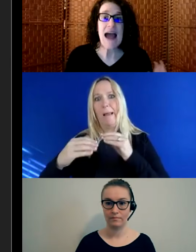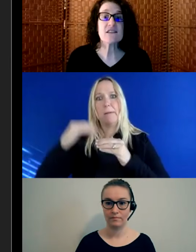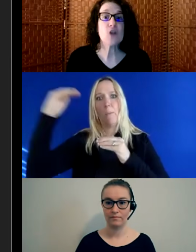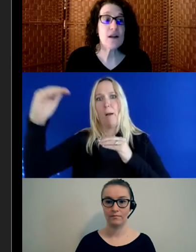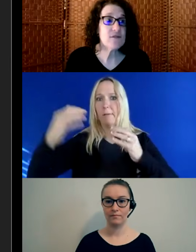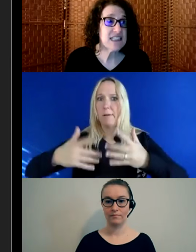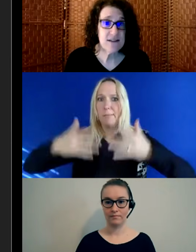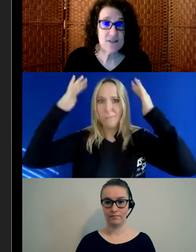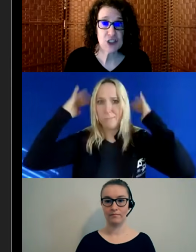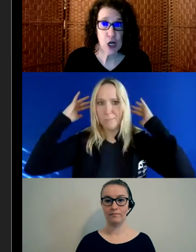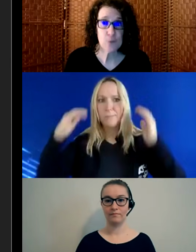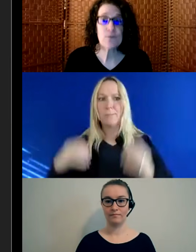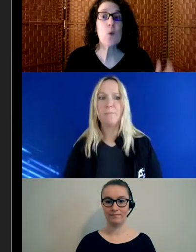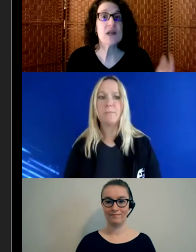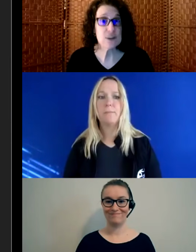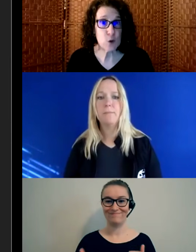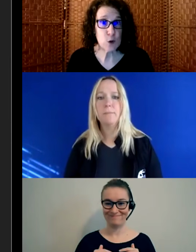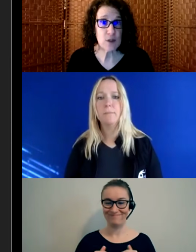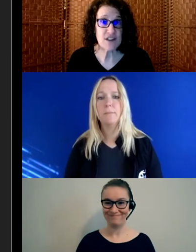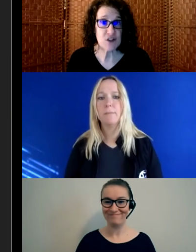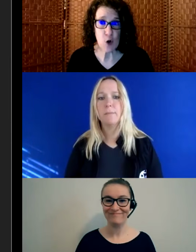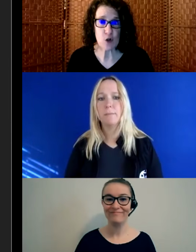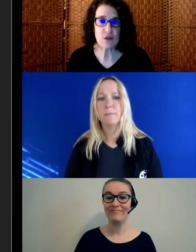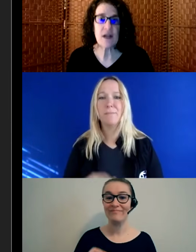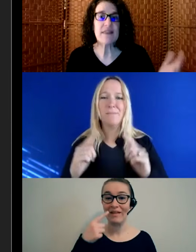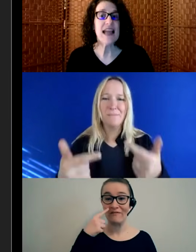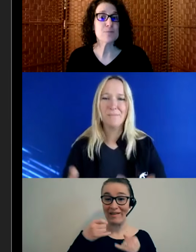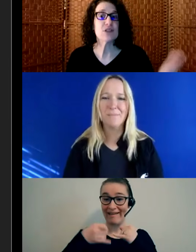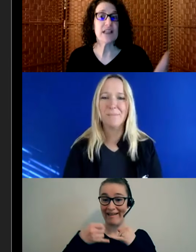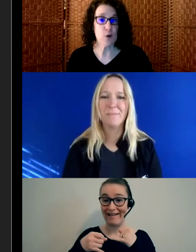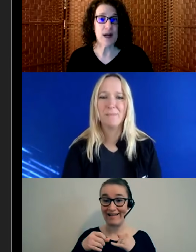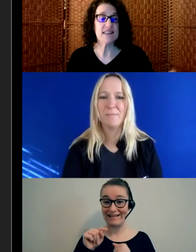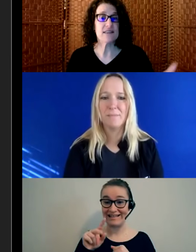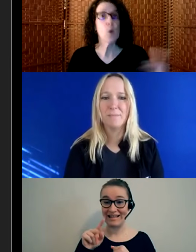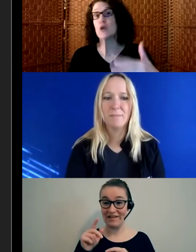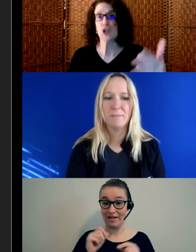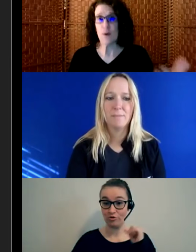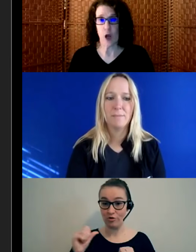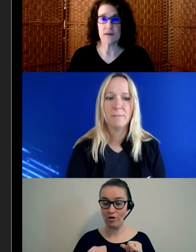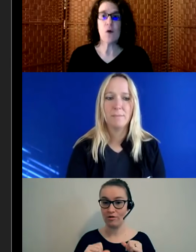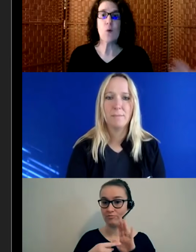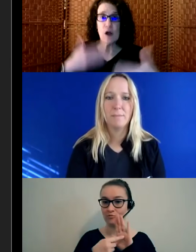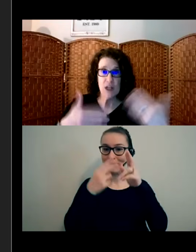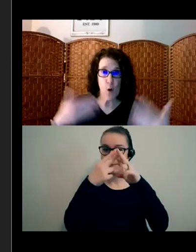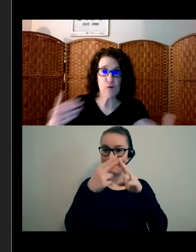At the start of a TV show, when introducing the stars, the captions and the credits, or chyron, rarely overlap.